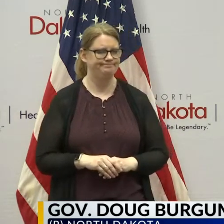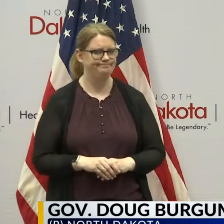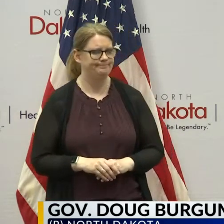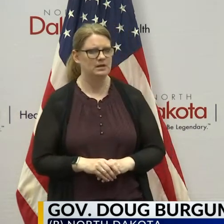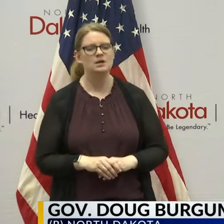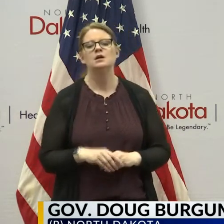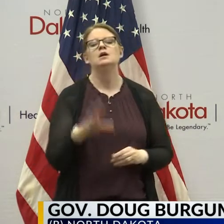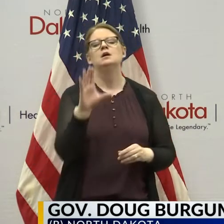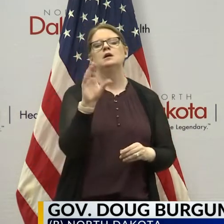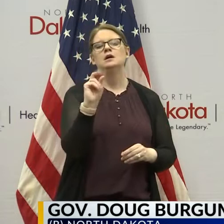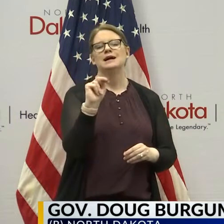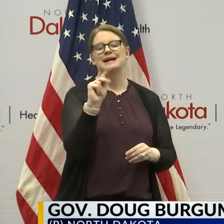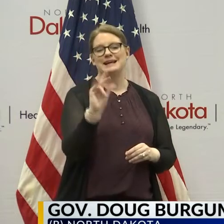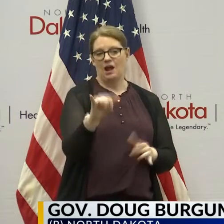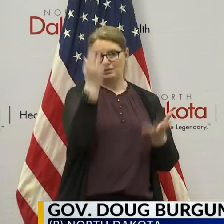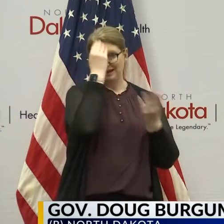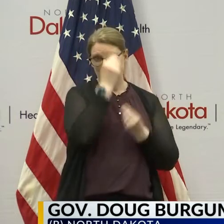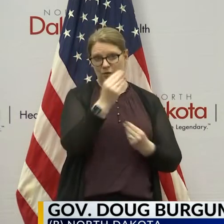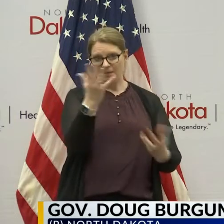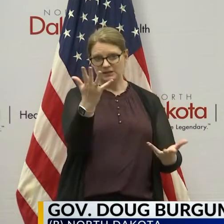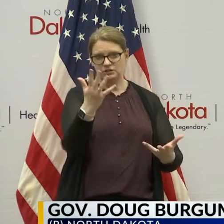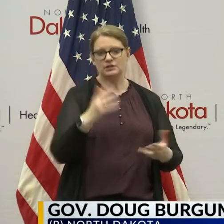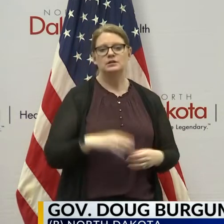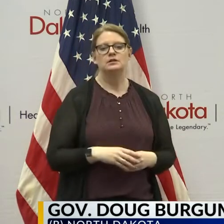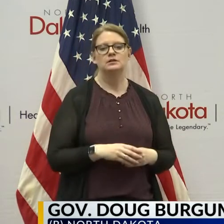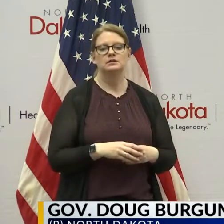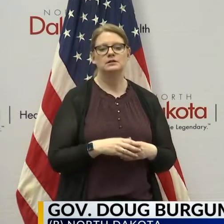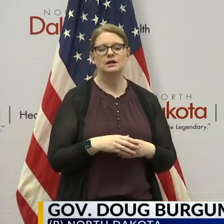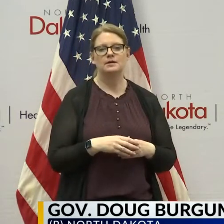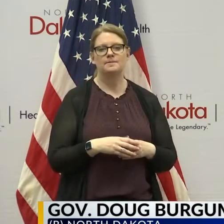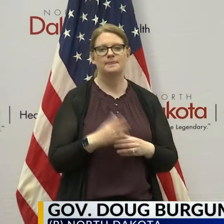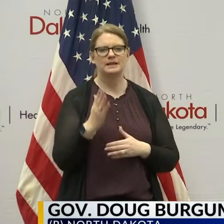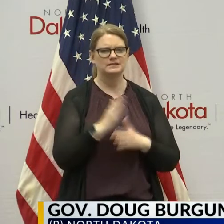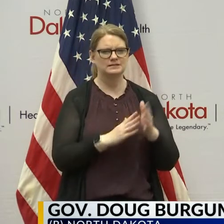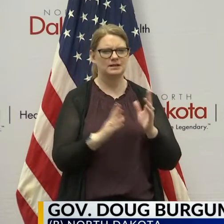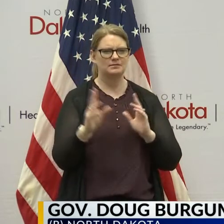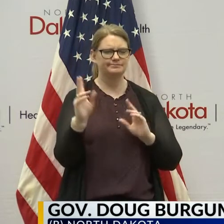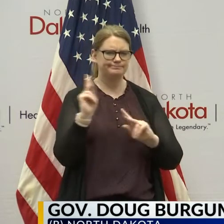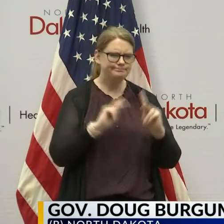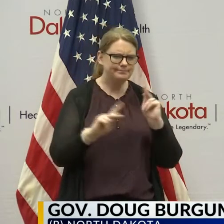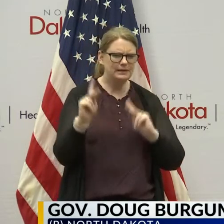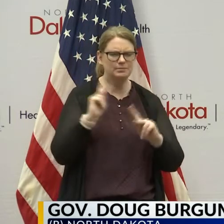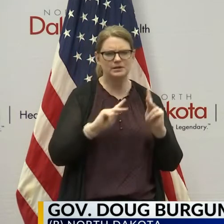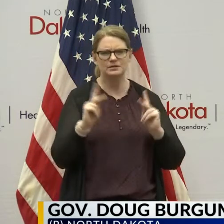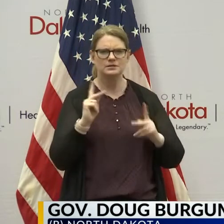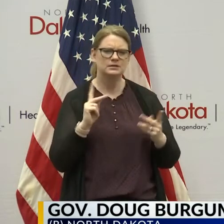LITTLE BLACK MARK UNDERNEATH THE LINE THERE STAYS AS SMALL AS POSSIBLE IN TERMS OF THE NUMBER OF DEATHS.